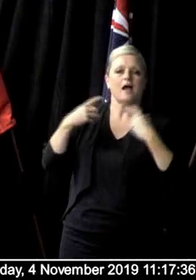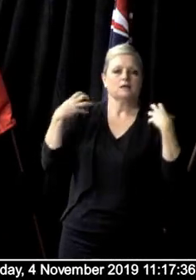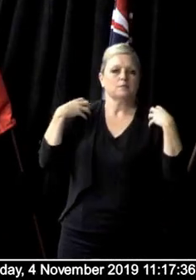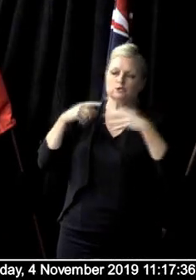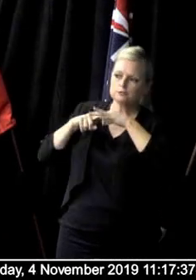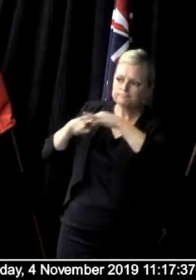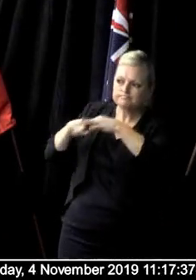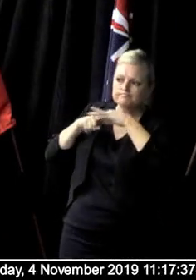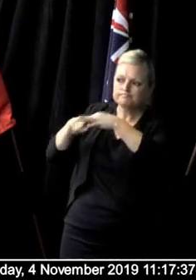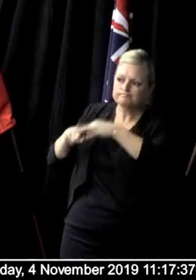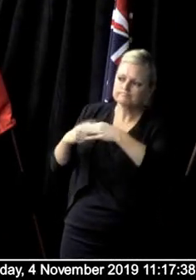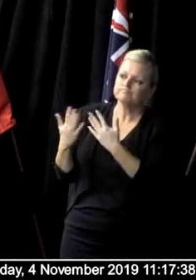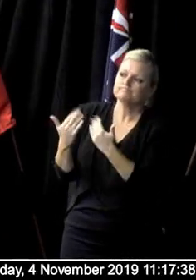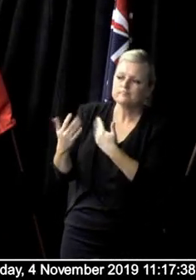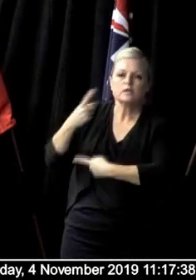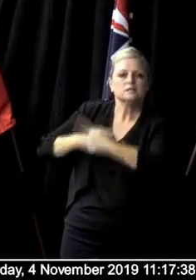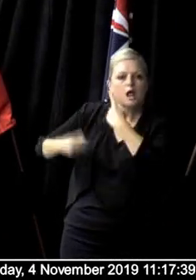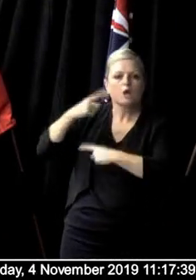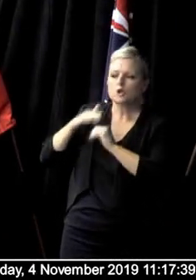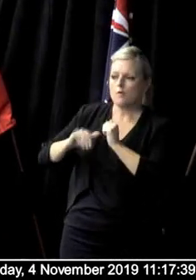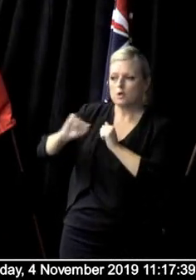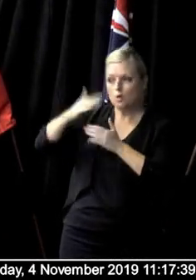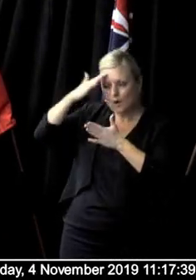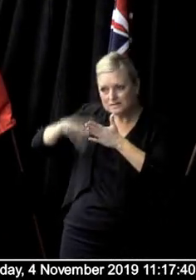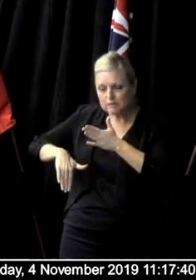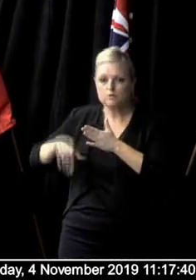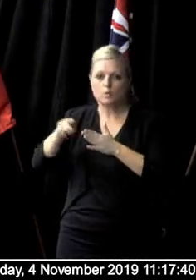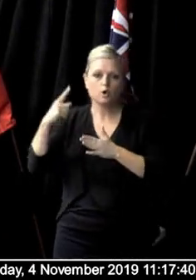which have been brought to them by people seeking their assistance.